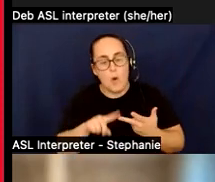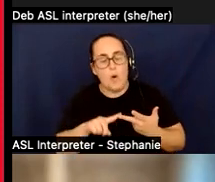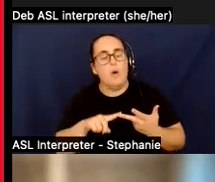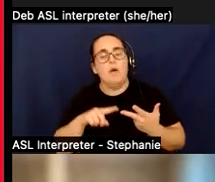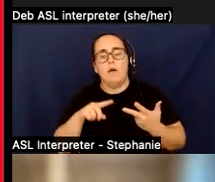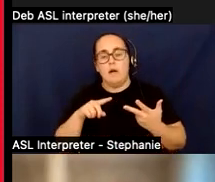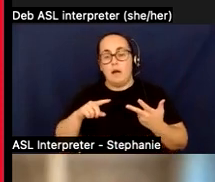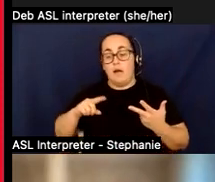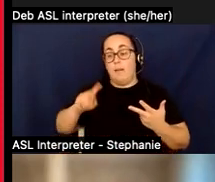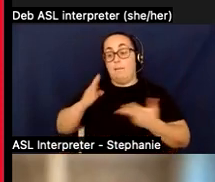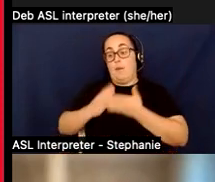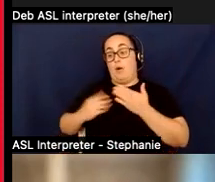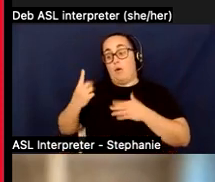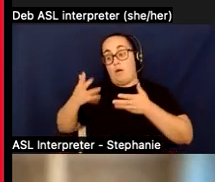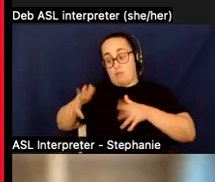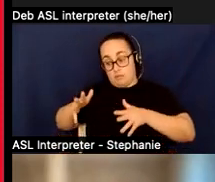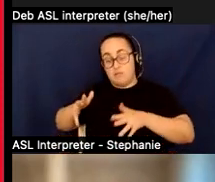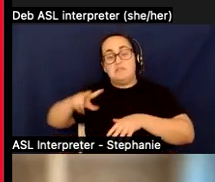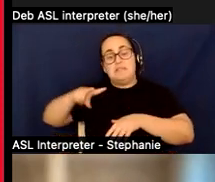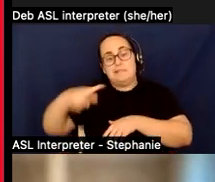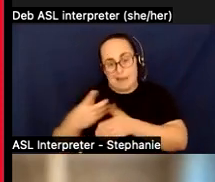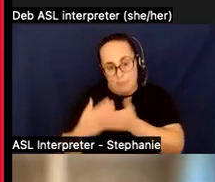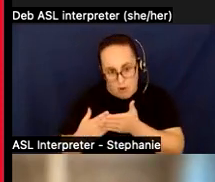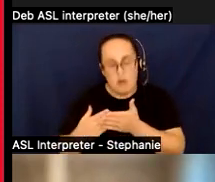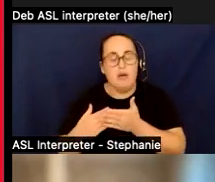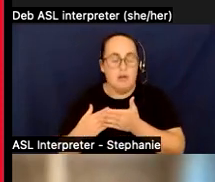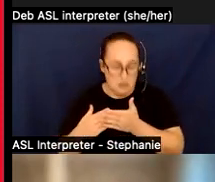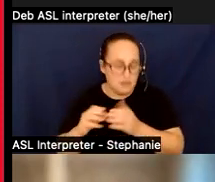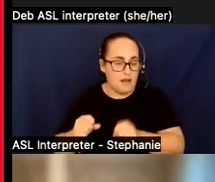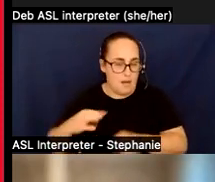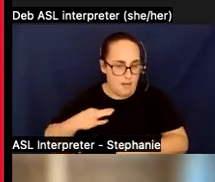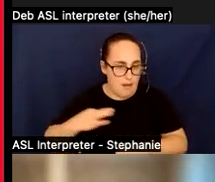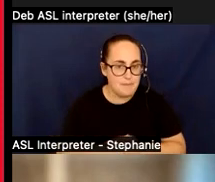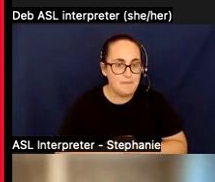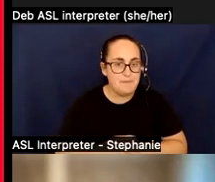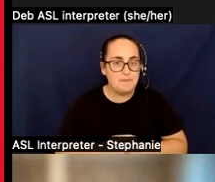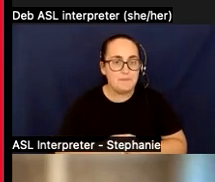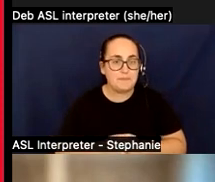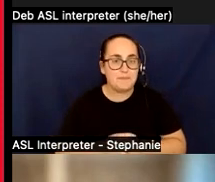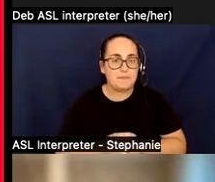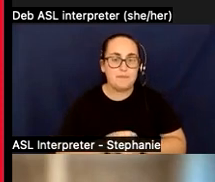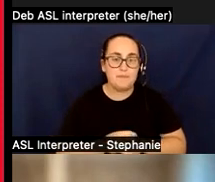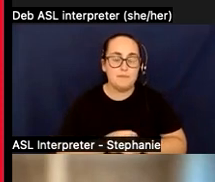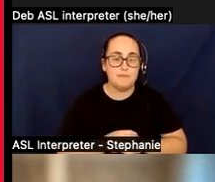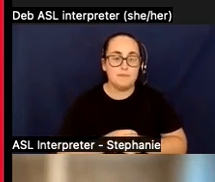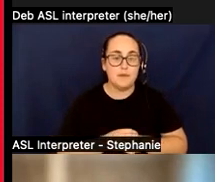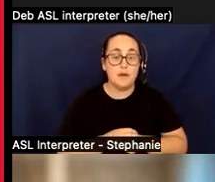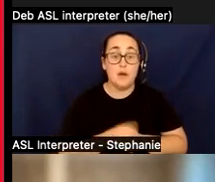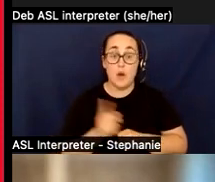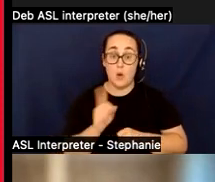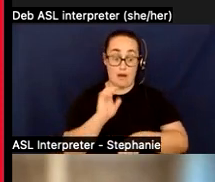A big one is that your location must be approved by the site owner, and the applicant